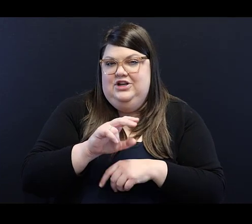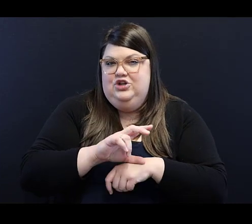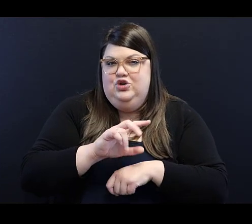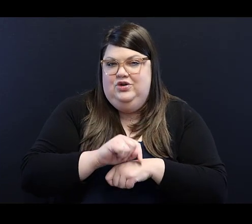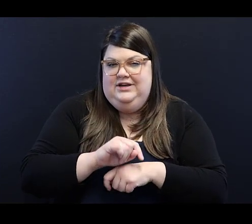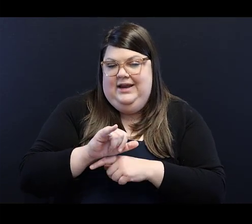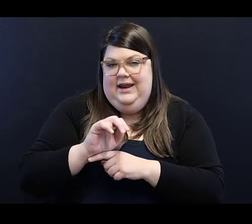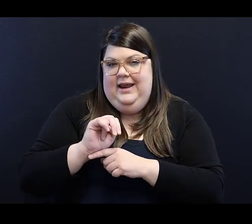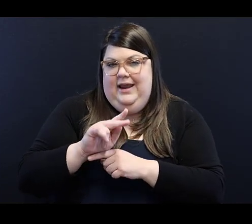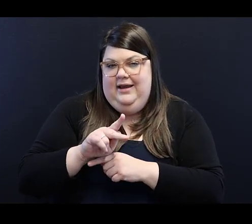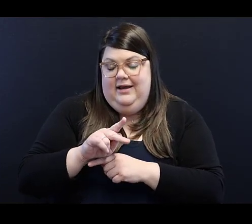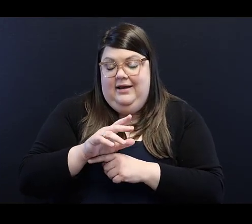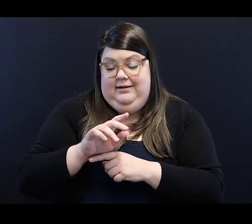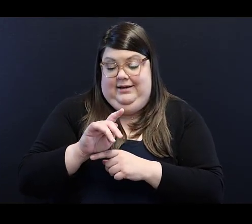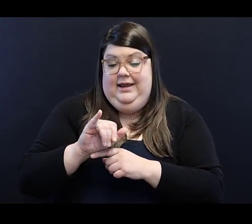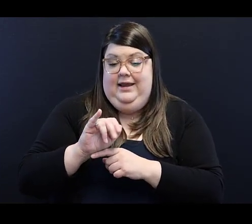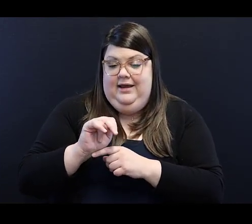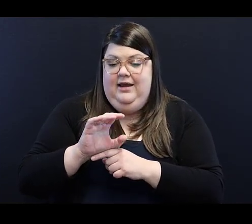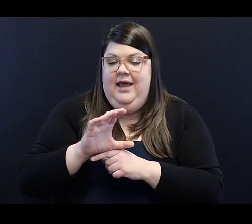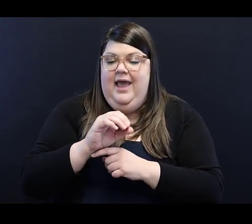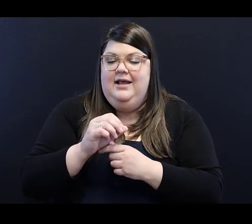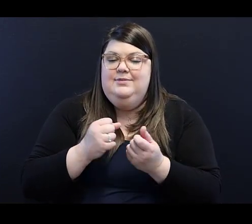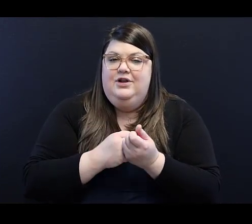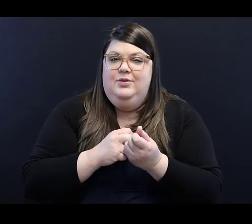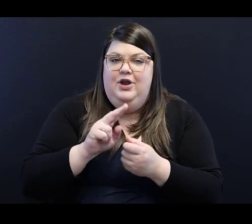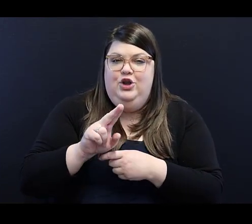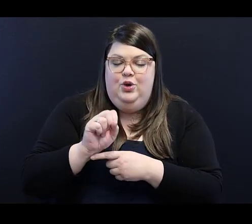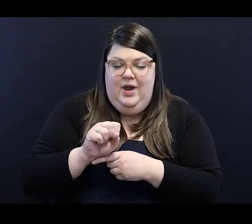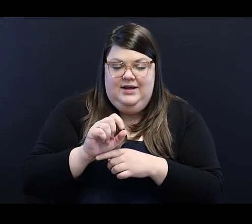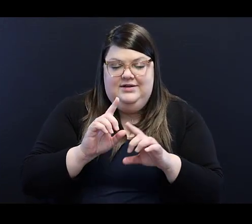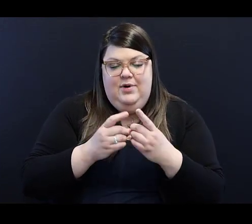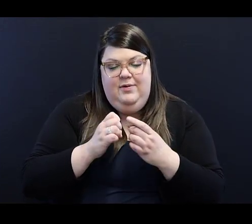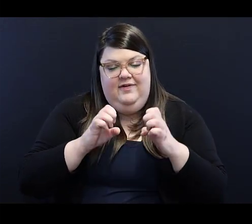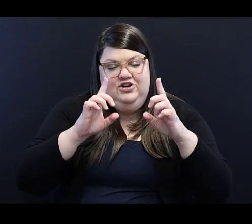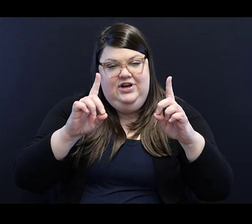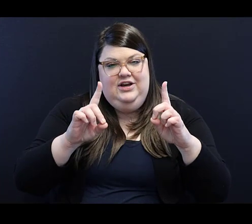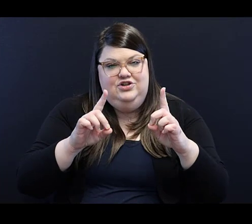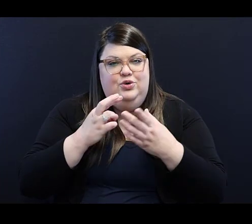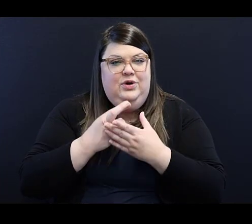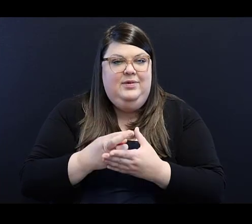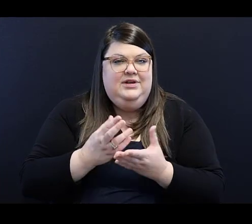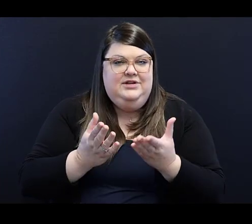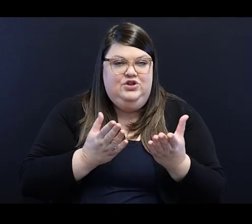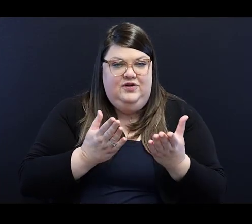sponsored by the U.S. Department of Education, Rehabilitation Services Administration (RSA),